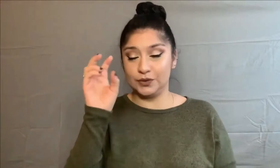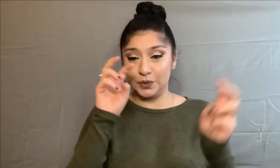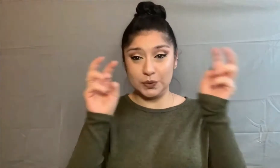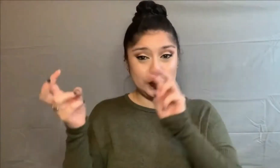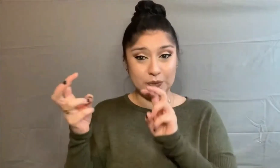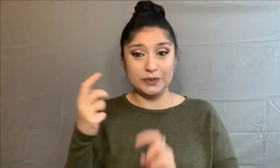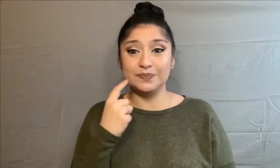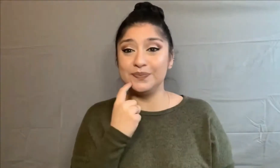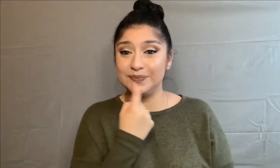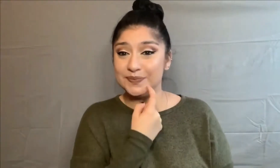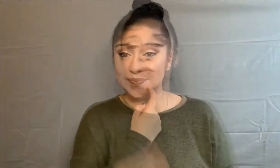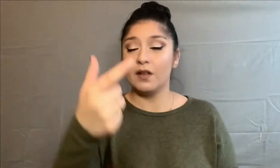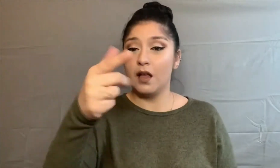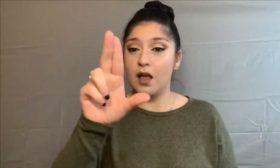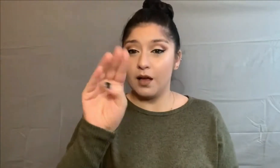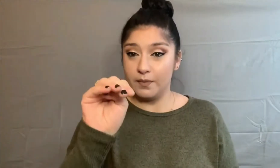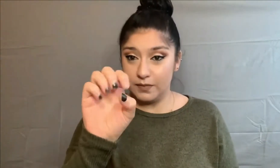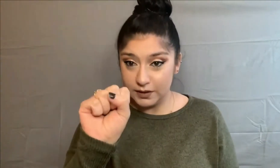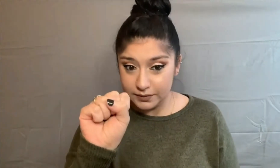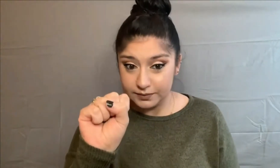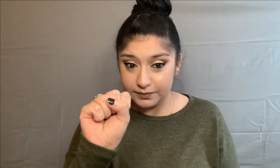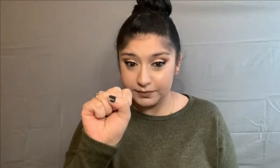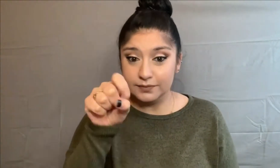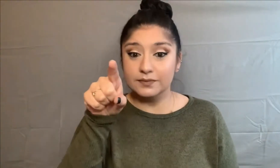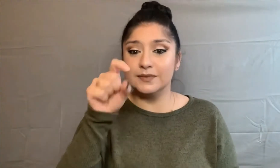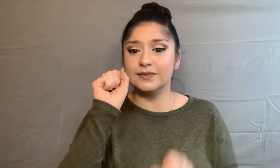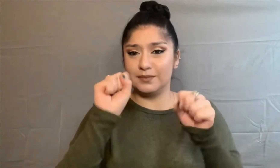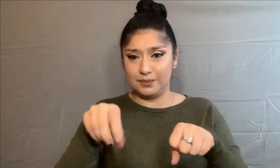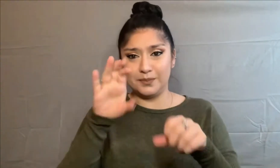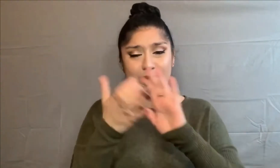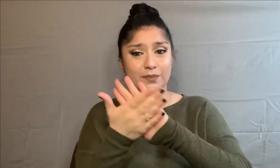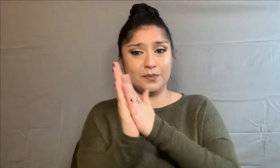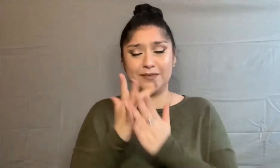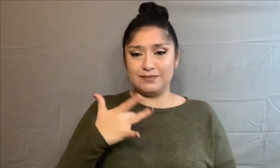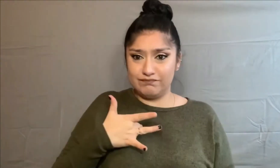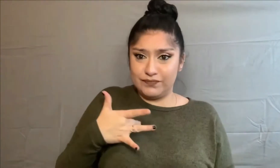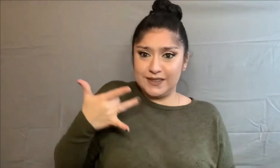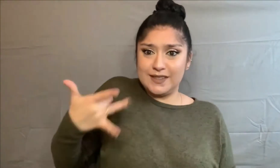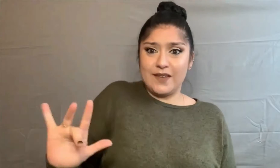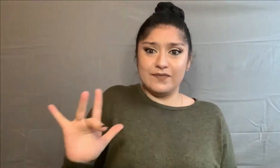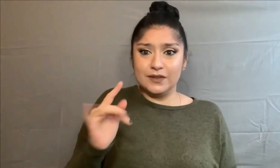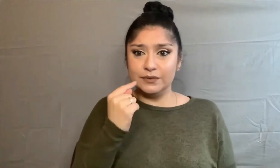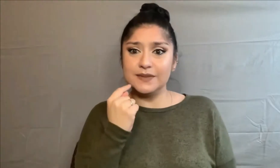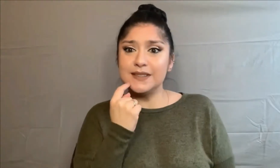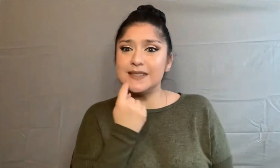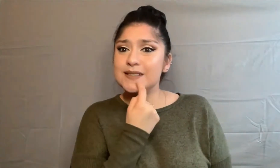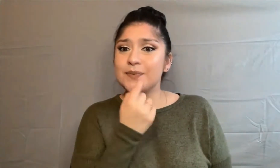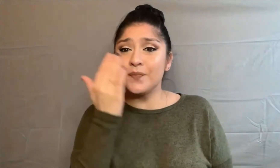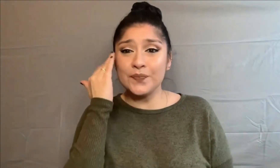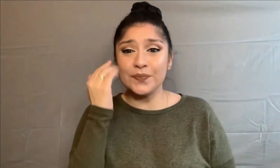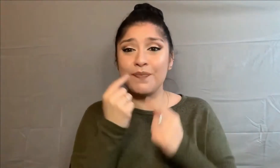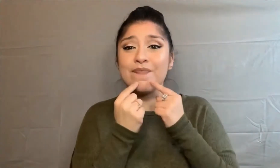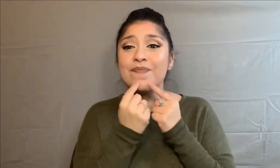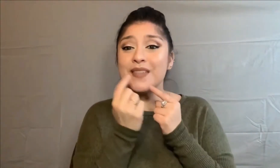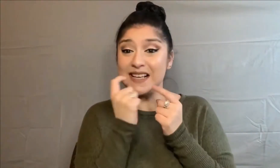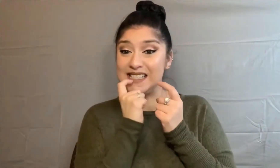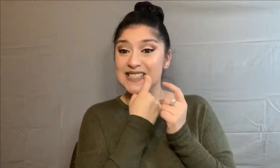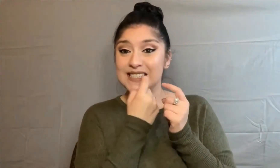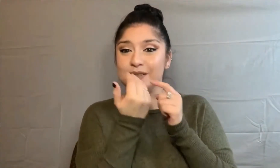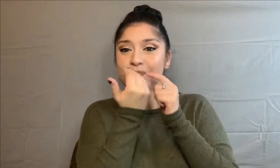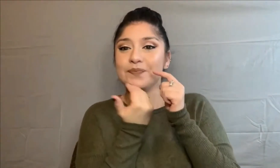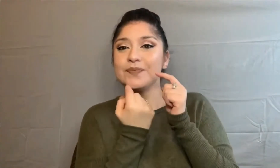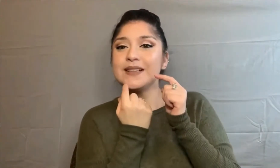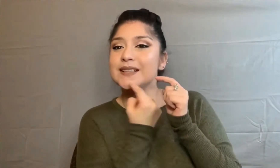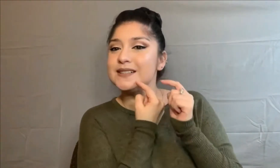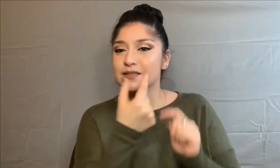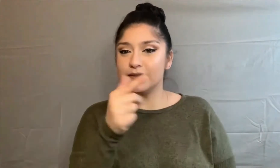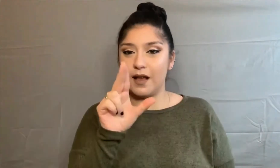Pregnancy can cause your gums to become more sensitive